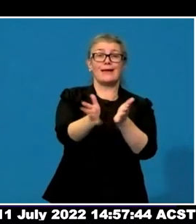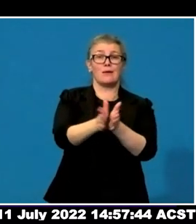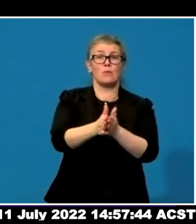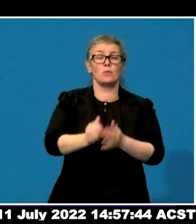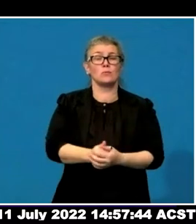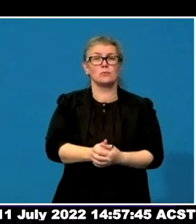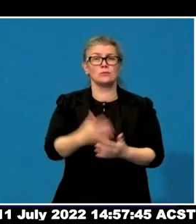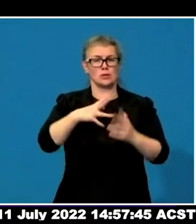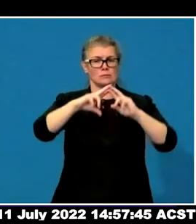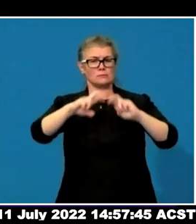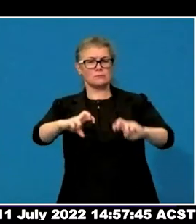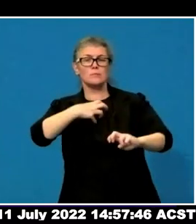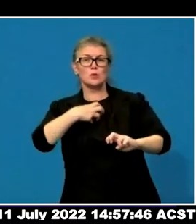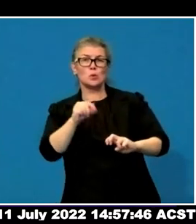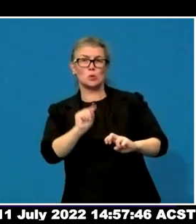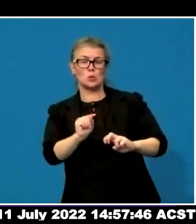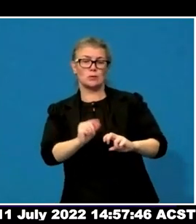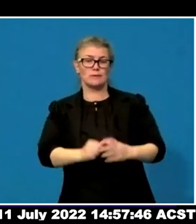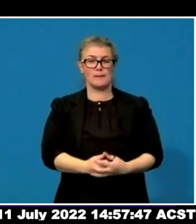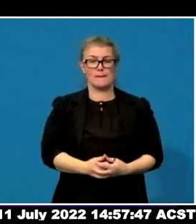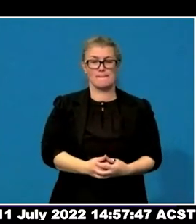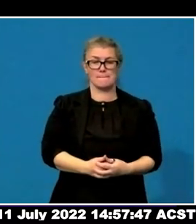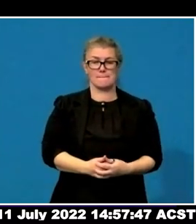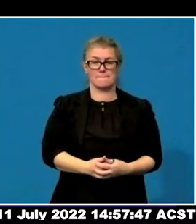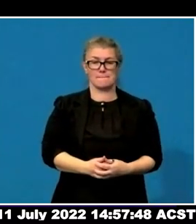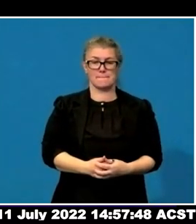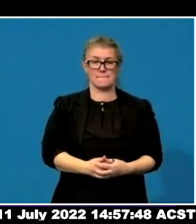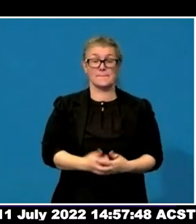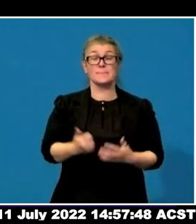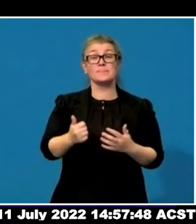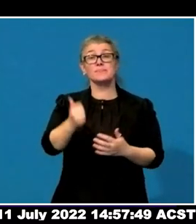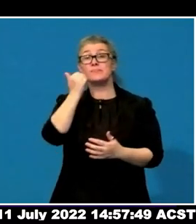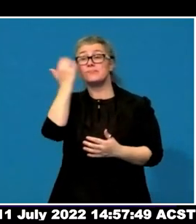So, for Aboriginal and Torres Strait Islander communities, there's a lack of